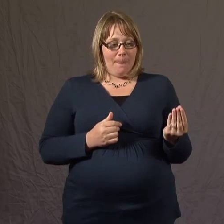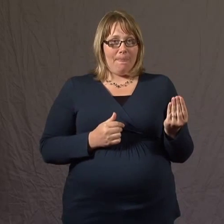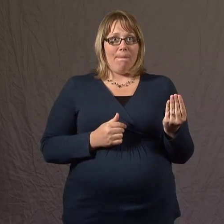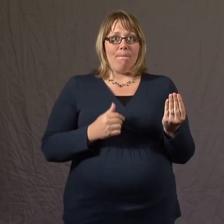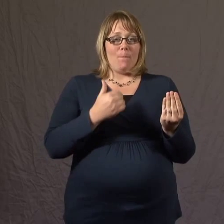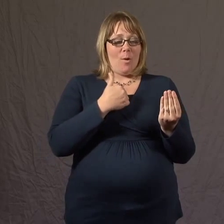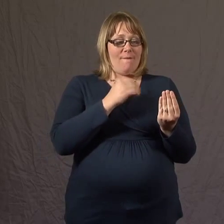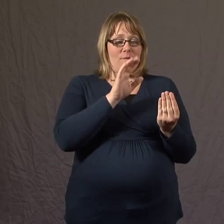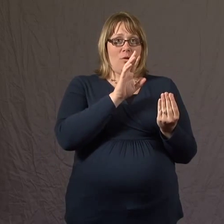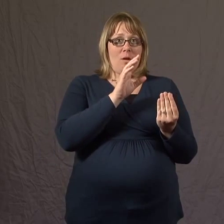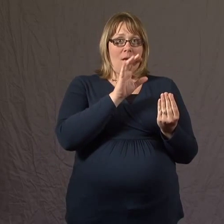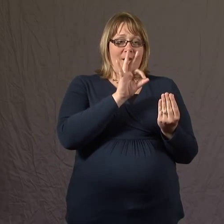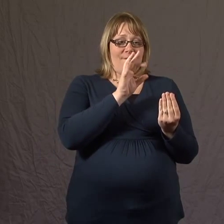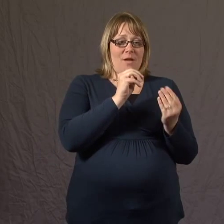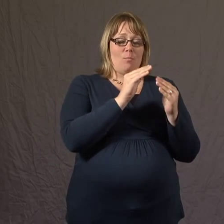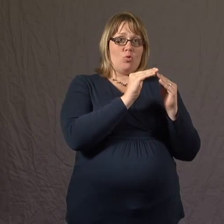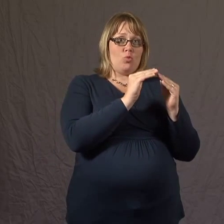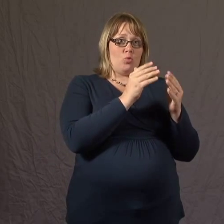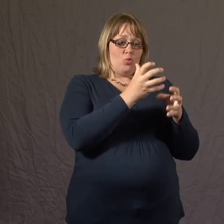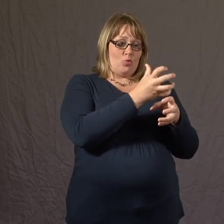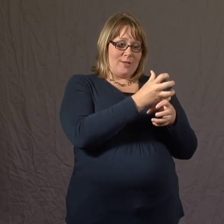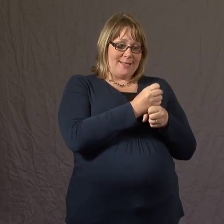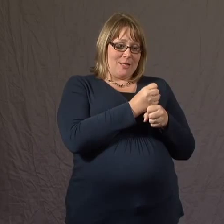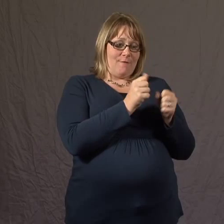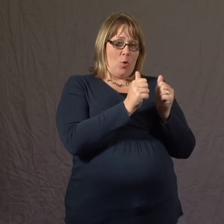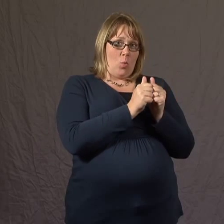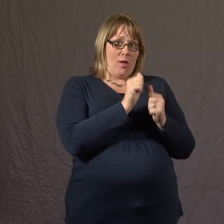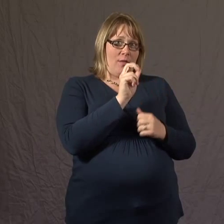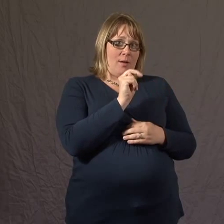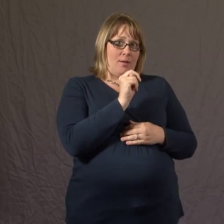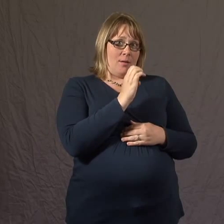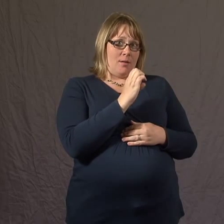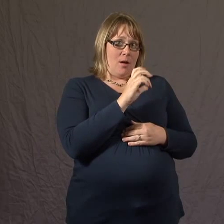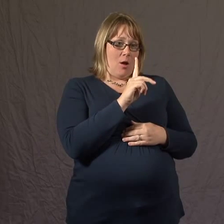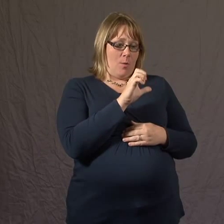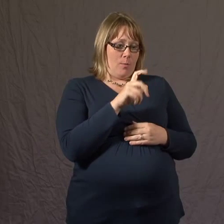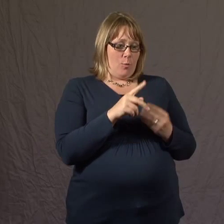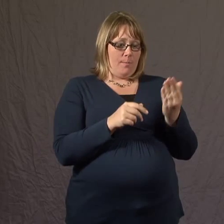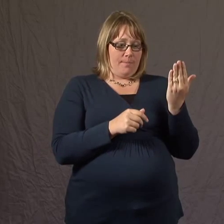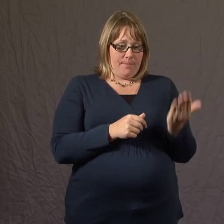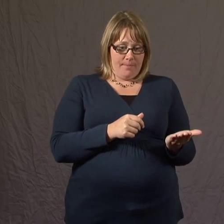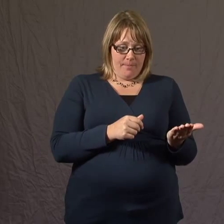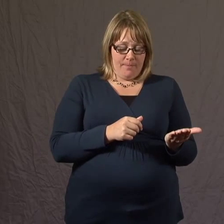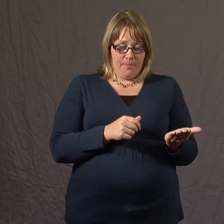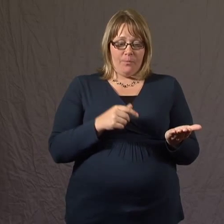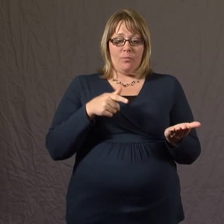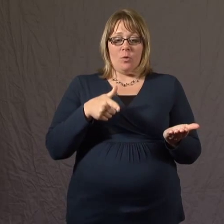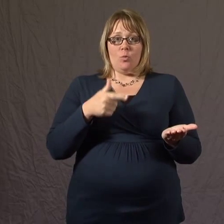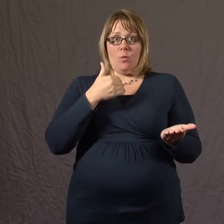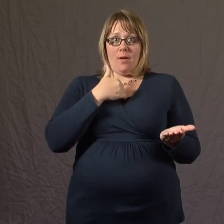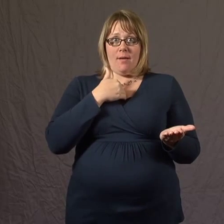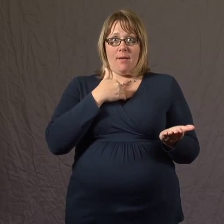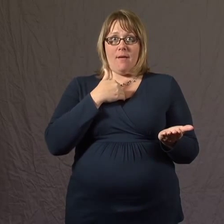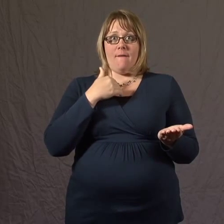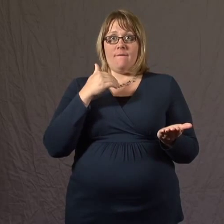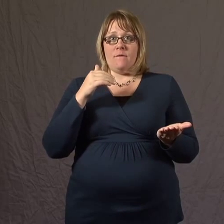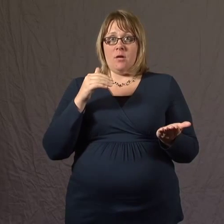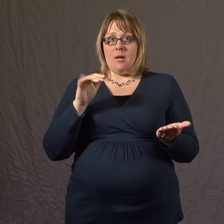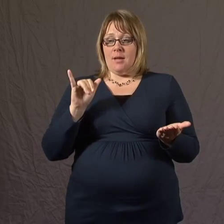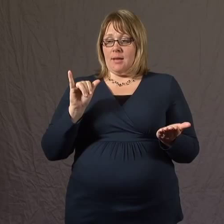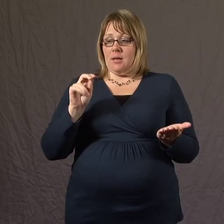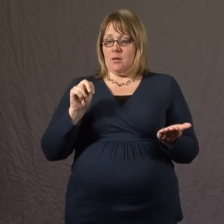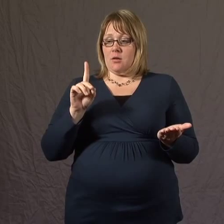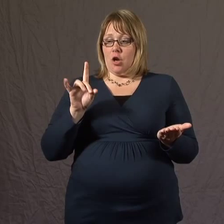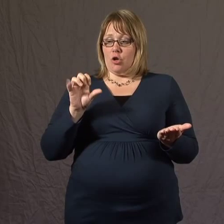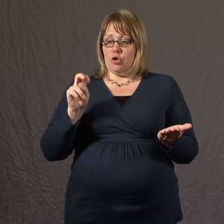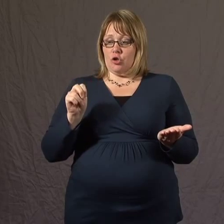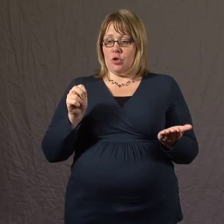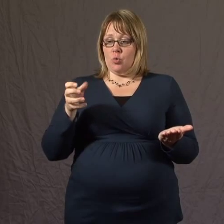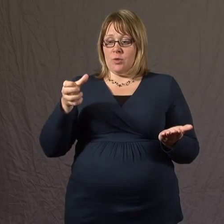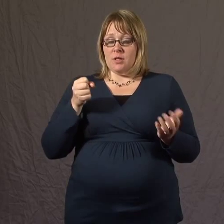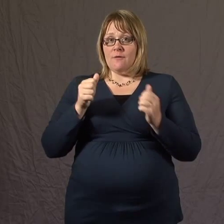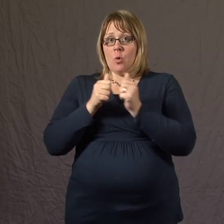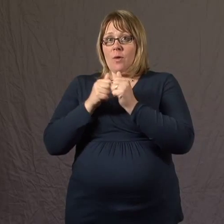Once you have all the components in place, then you have the FM receiver with the neckloop